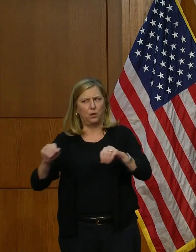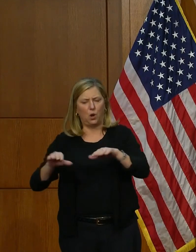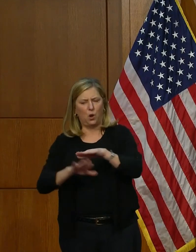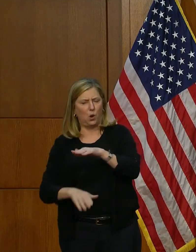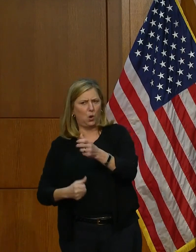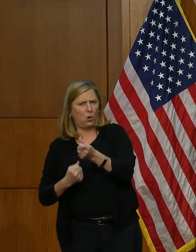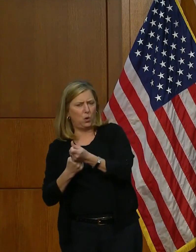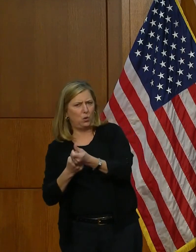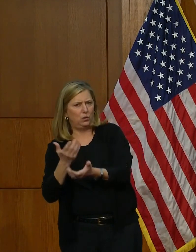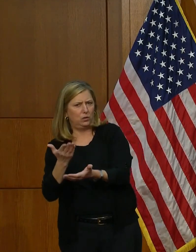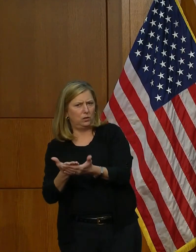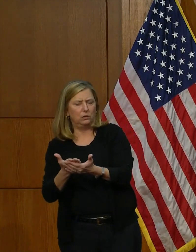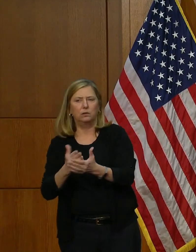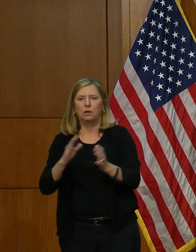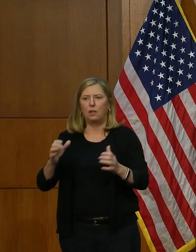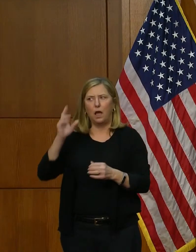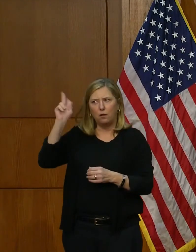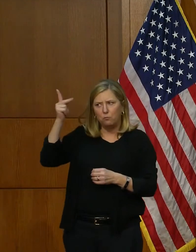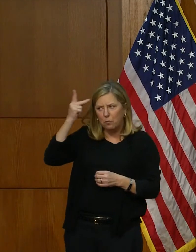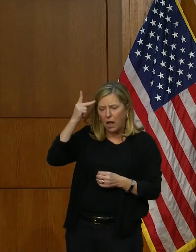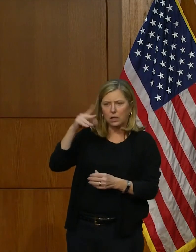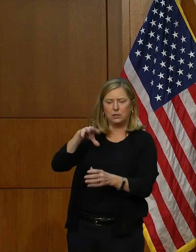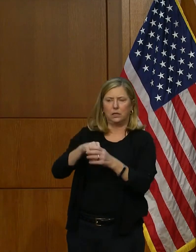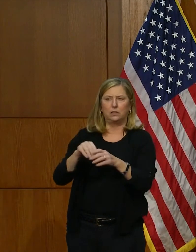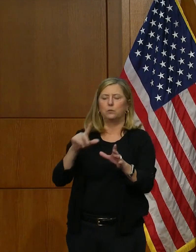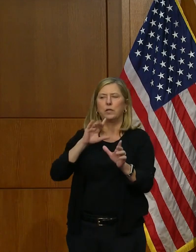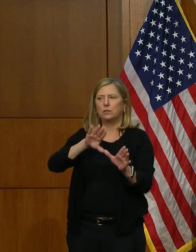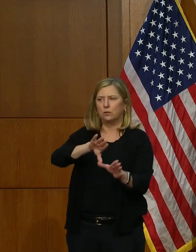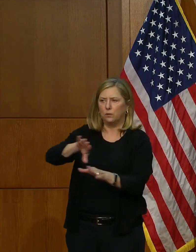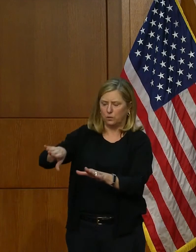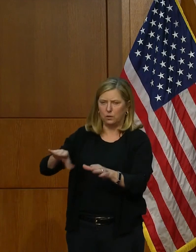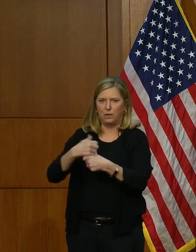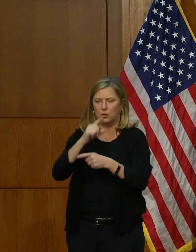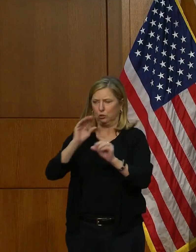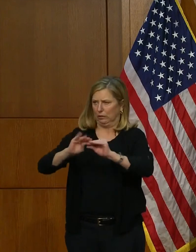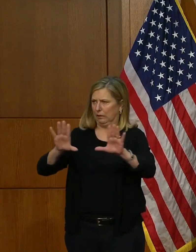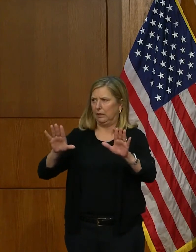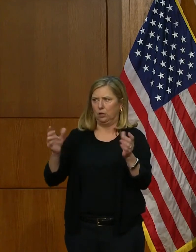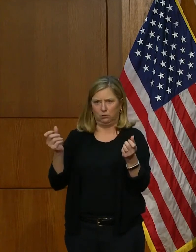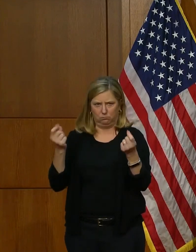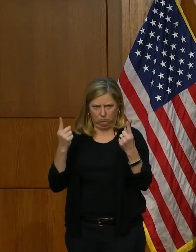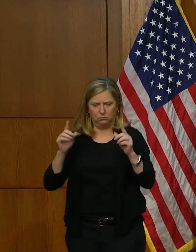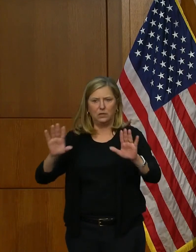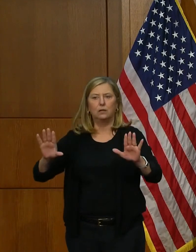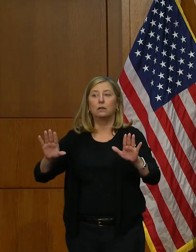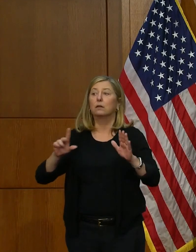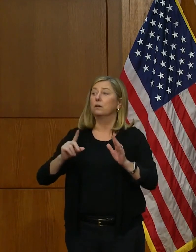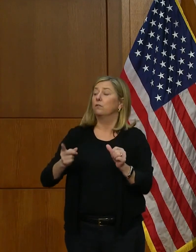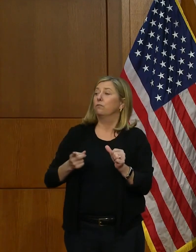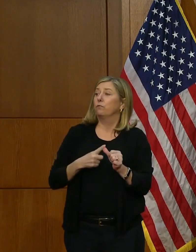LOT OF UNSUBSTANTIATED ACCUSATIONS BEING BANDIED ABOUT AND A LOT OF POLITICS BEING